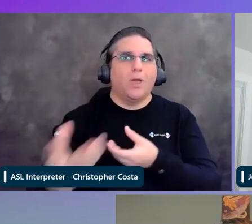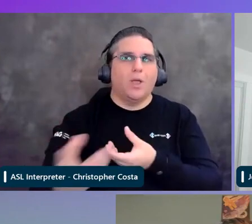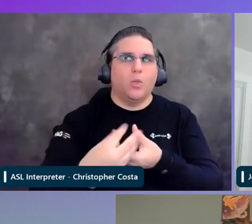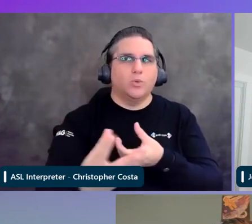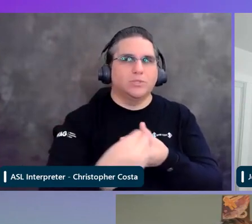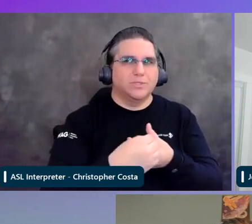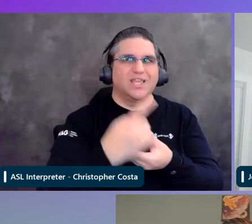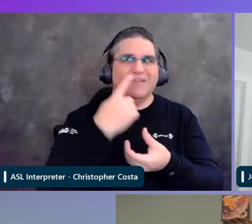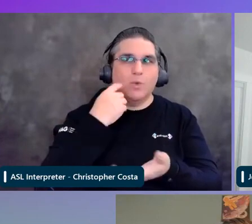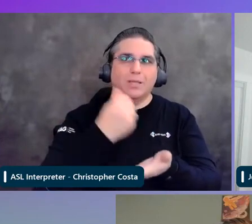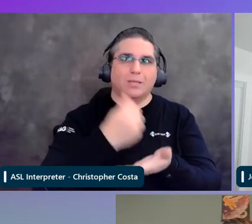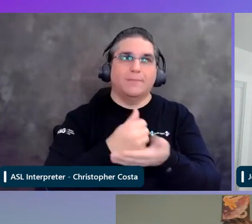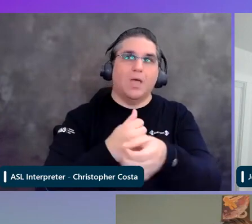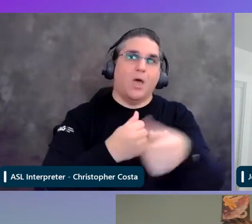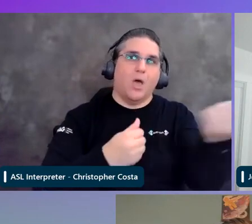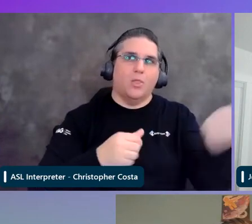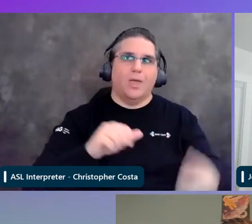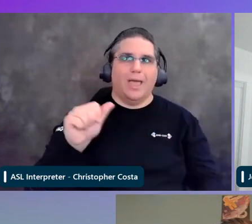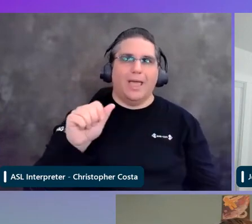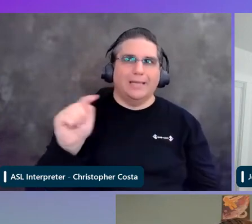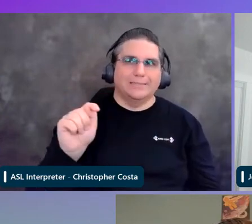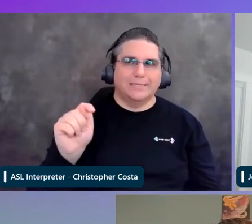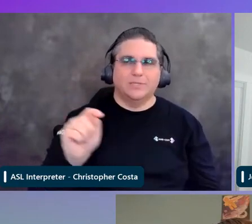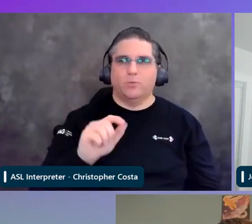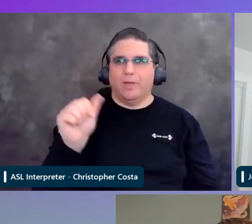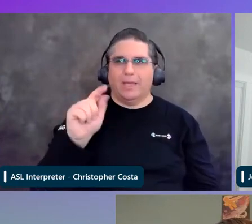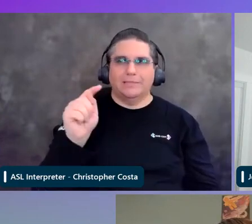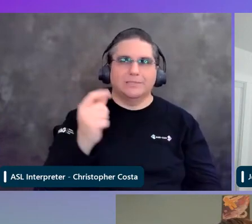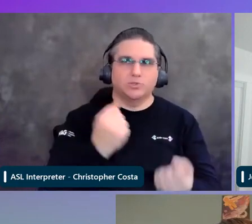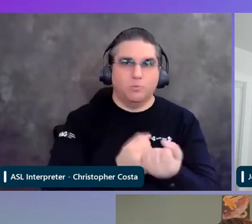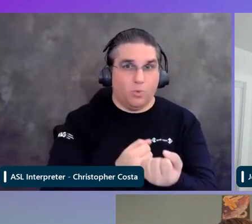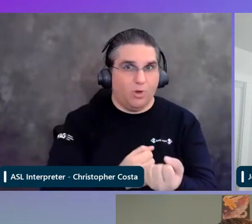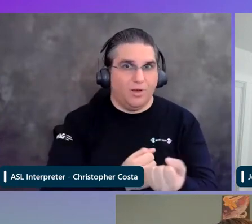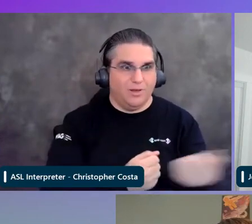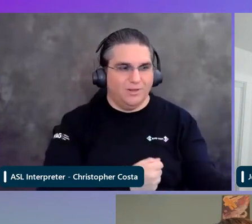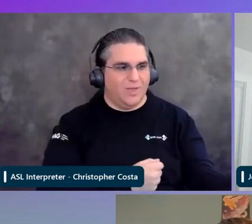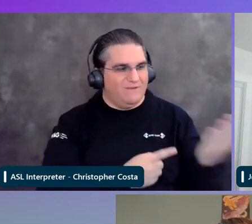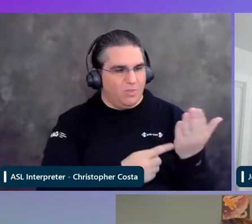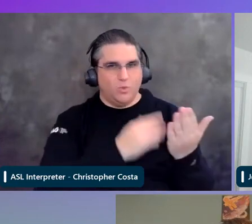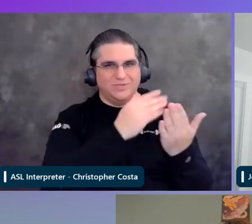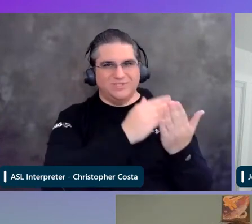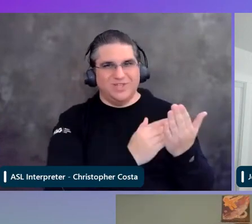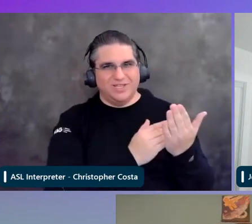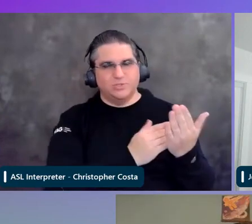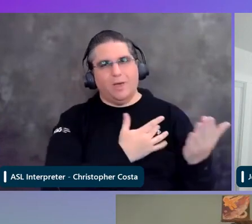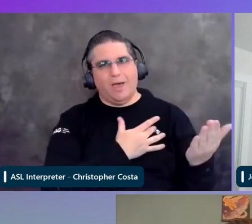additional ATS. Uh, and at support. So again, I love it